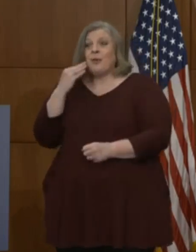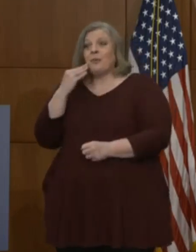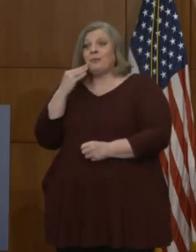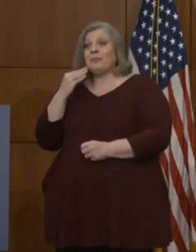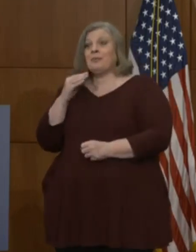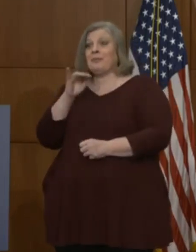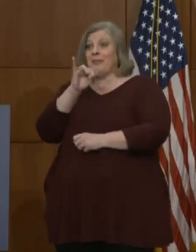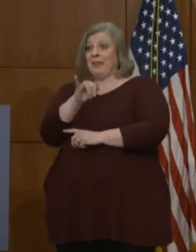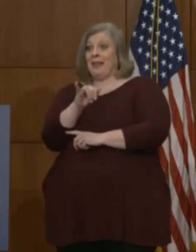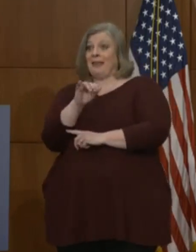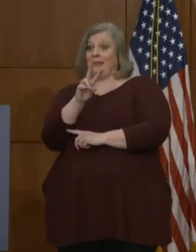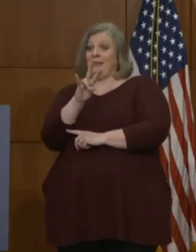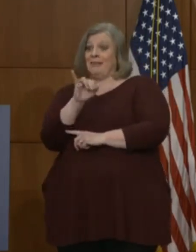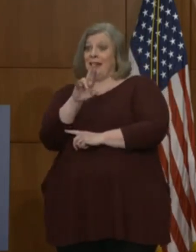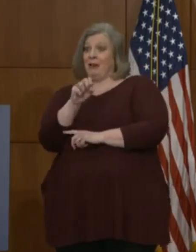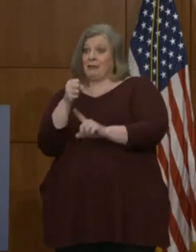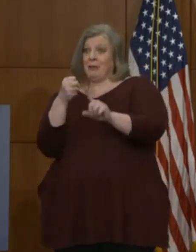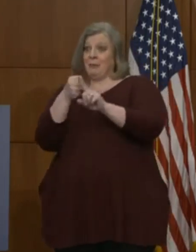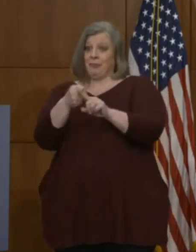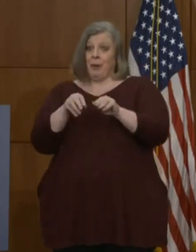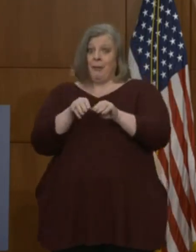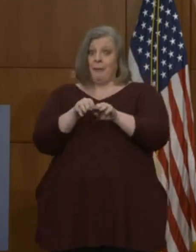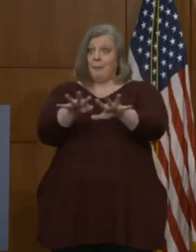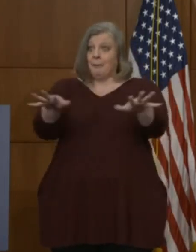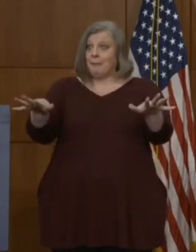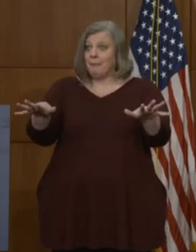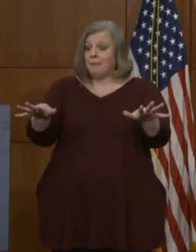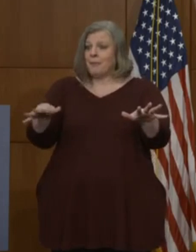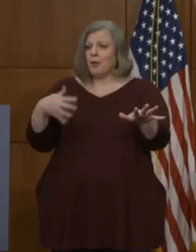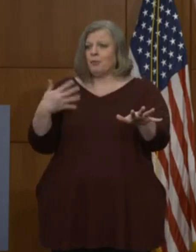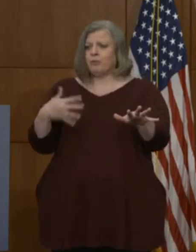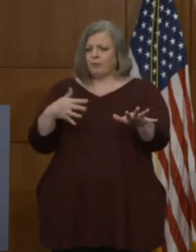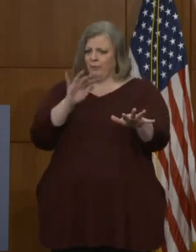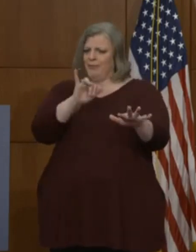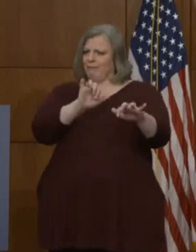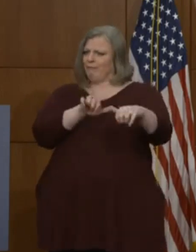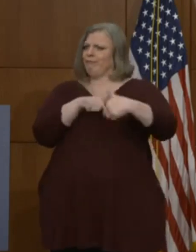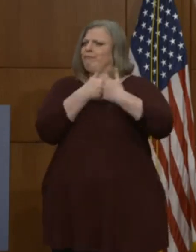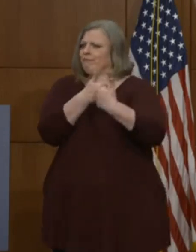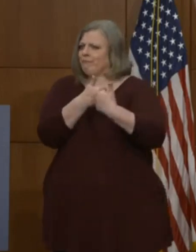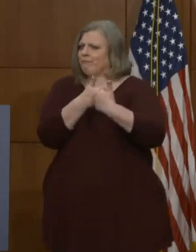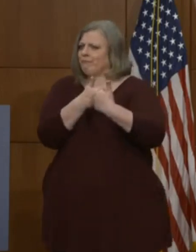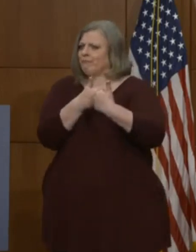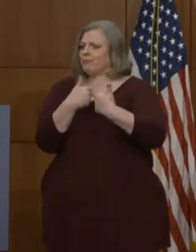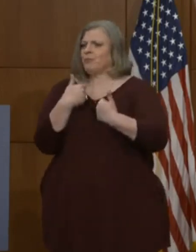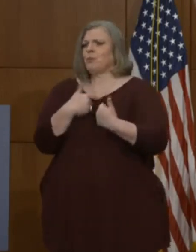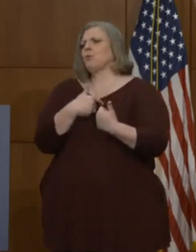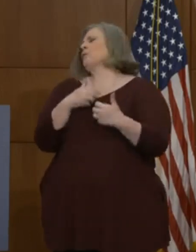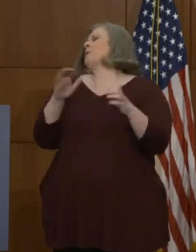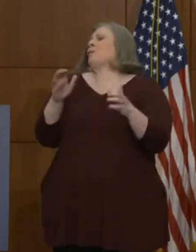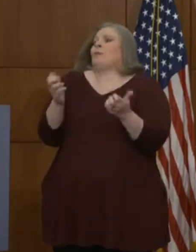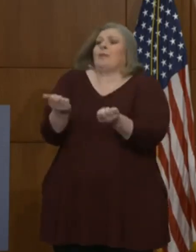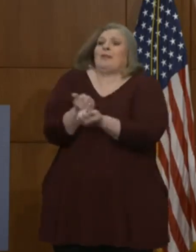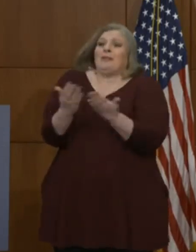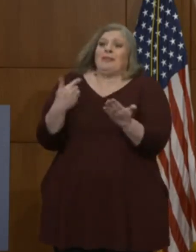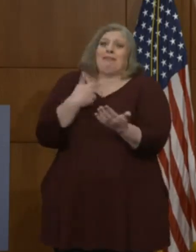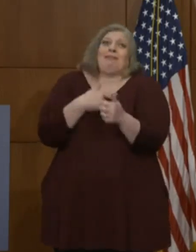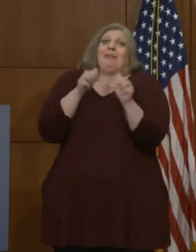SO- TO HAVE AN OUTBREAK AT THE NURSING HOME HAD WHEN THAT NURSING HOME HAD WHEN THAT VIRUS IS INTRODUCED- AND THAT VIRUS IS INTRODUCED- AND THAT TYPE OF ENVIRONMENT- IS IT IS A TYPE OF ENVIRONMENT- IS IT IS A CHALLENGE AND- WE’RE DOING